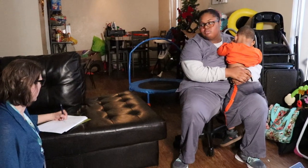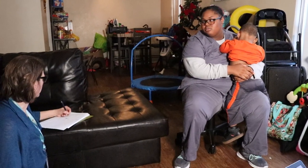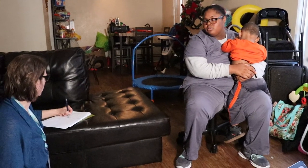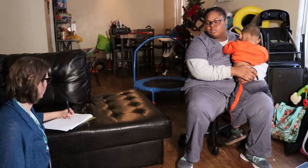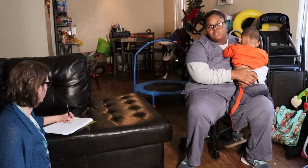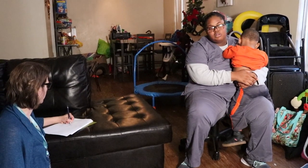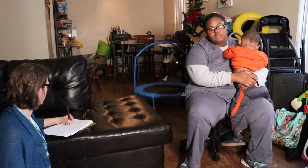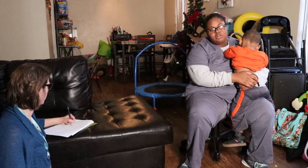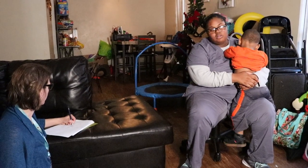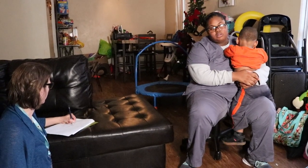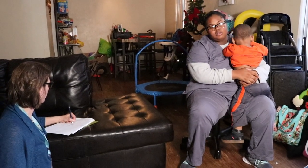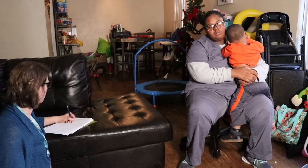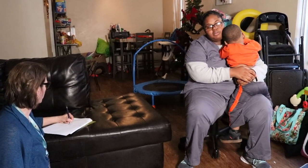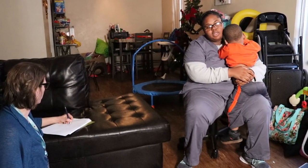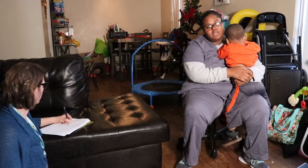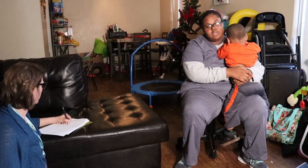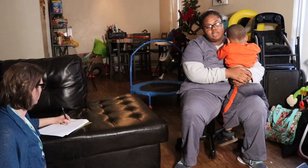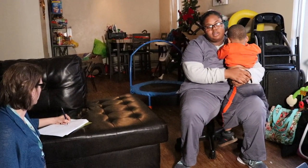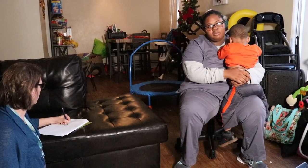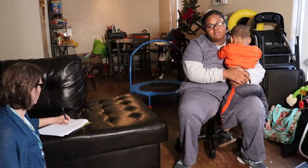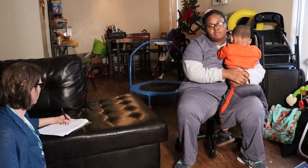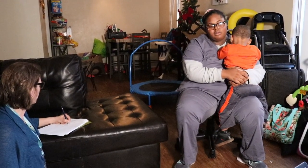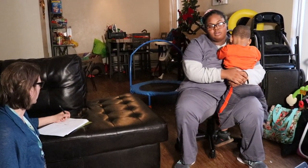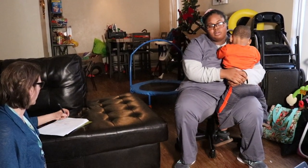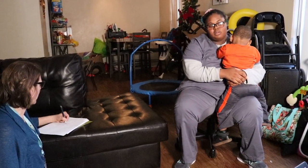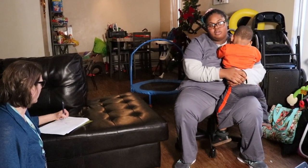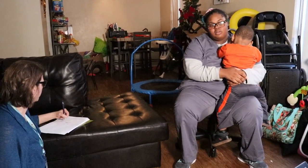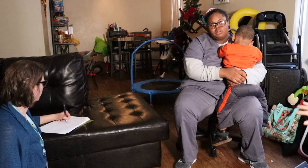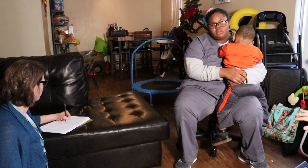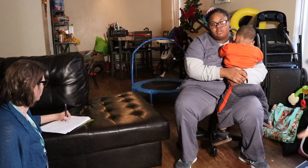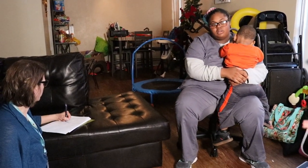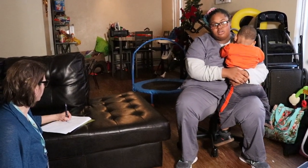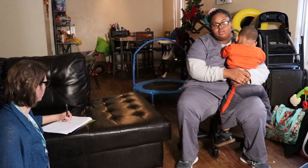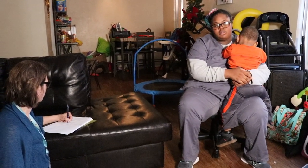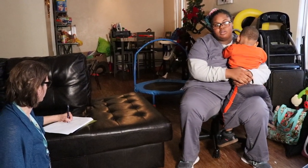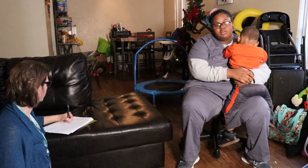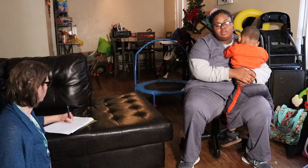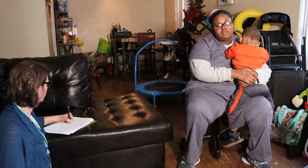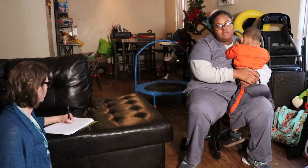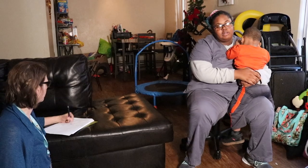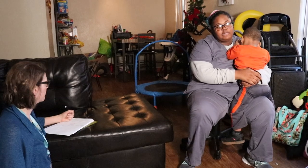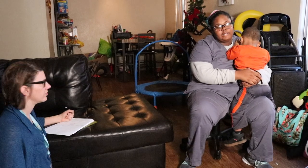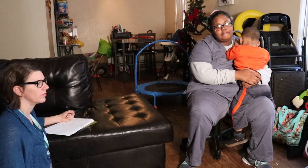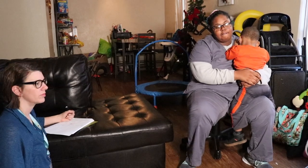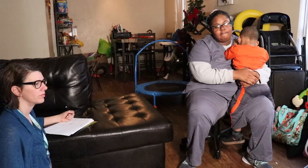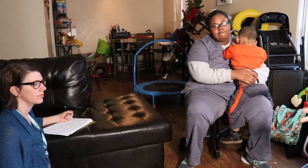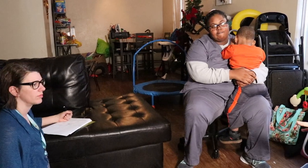We can kind of even brainstorm through special names. Whenever he had his pacifier it was his friend.